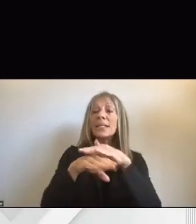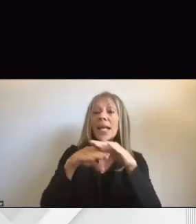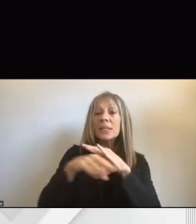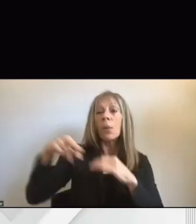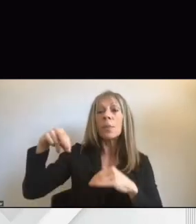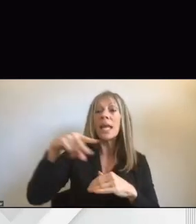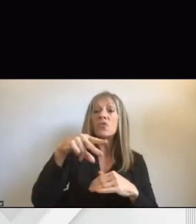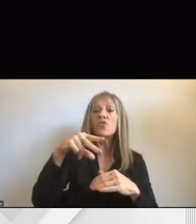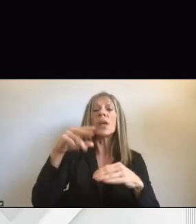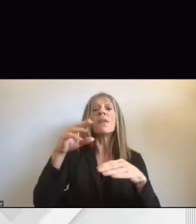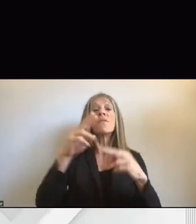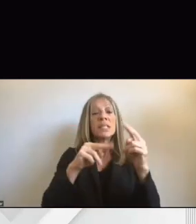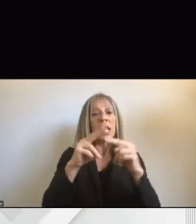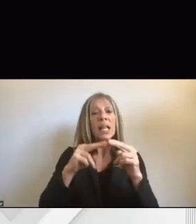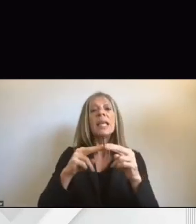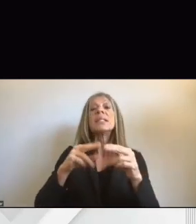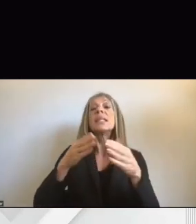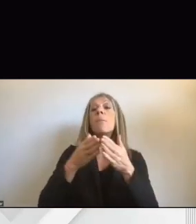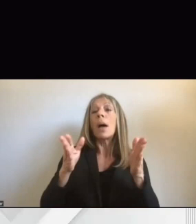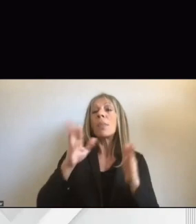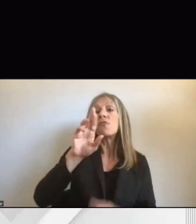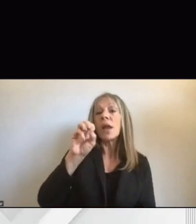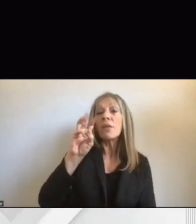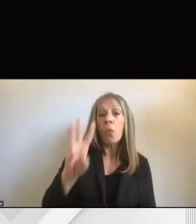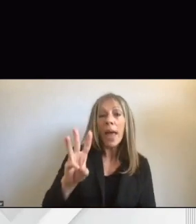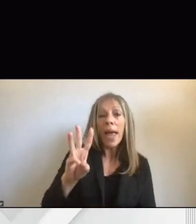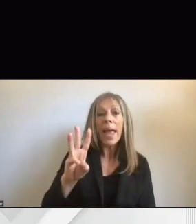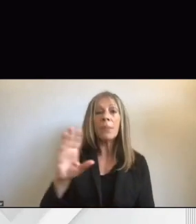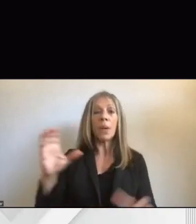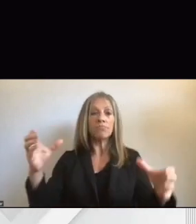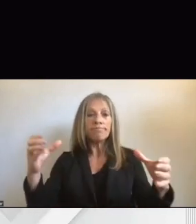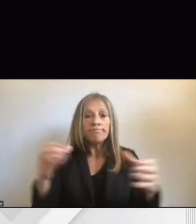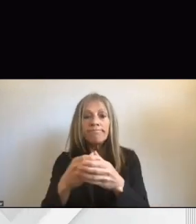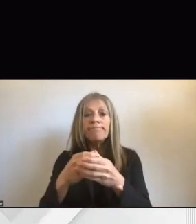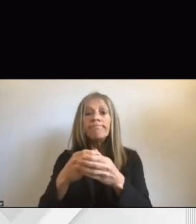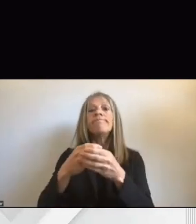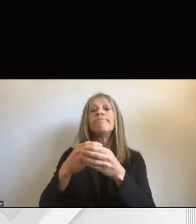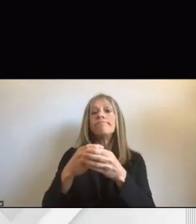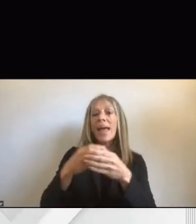facilities in the public right-of-way by convening a federal advisory committee to